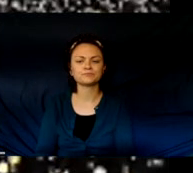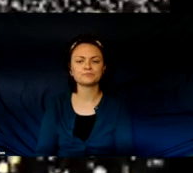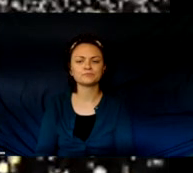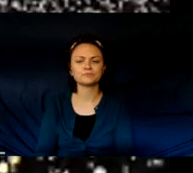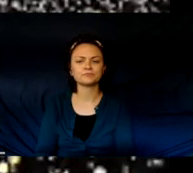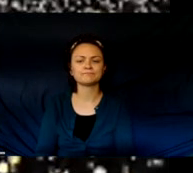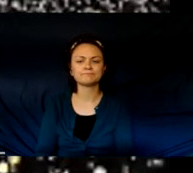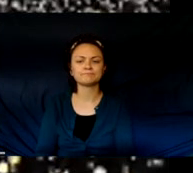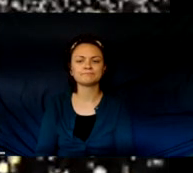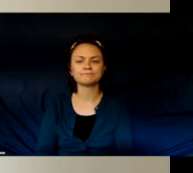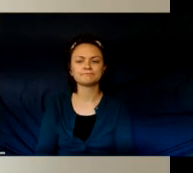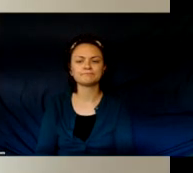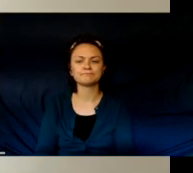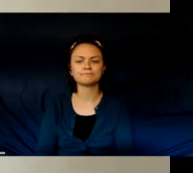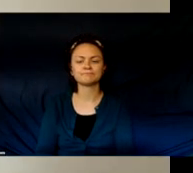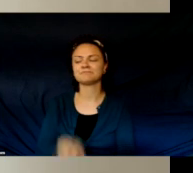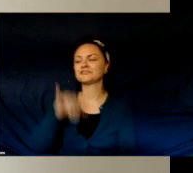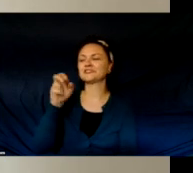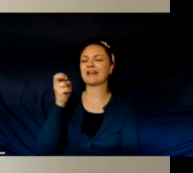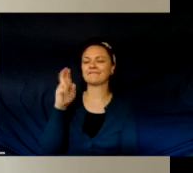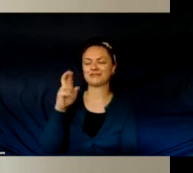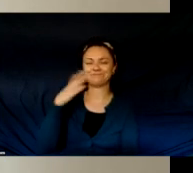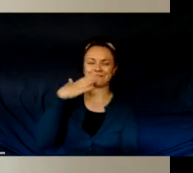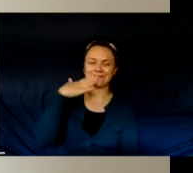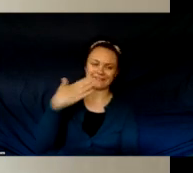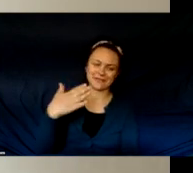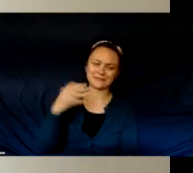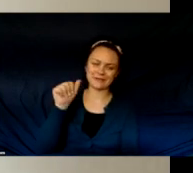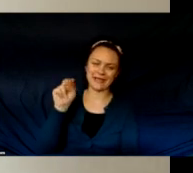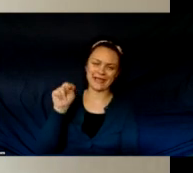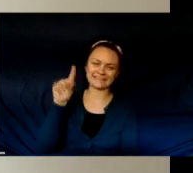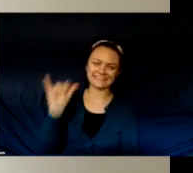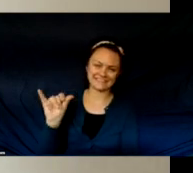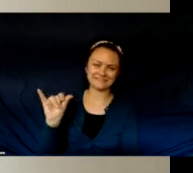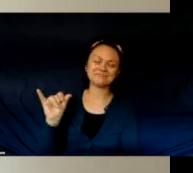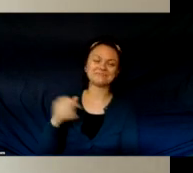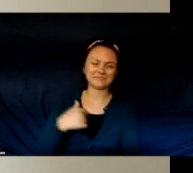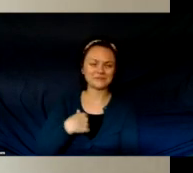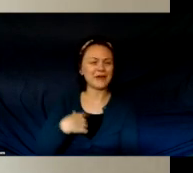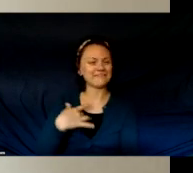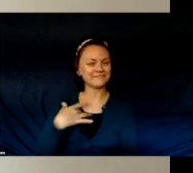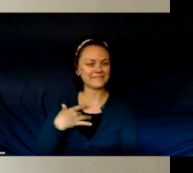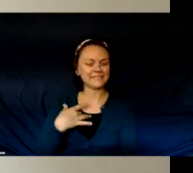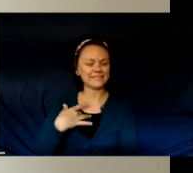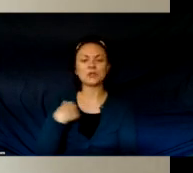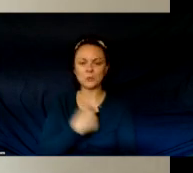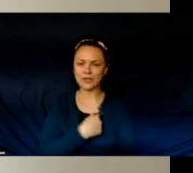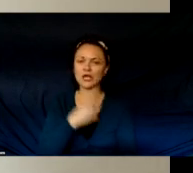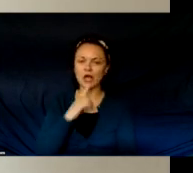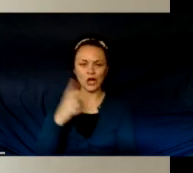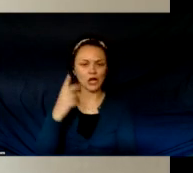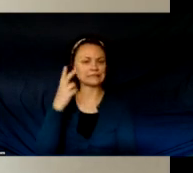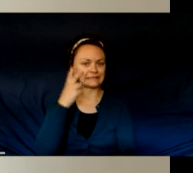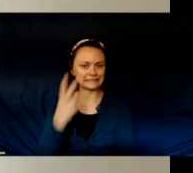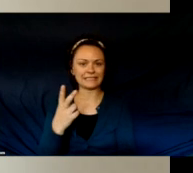Thanks Andy. I feel like I'm hearing you say that like representation matters within the research space.